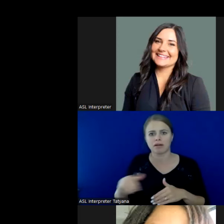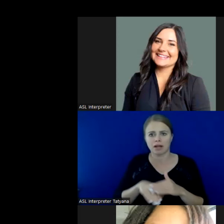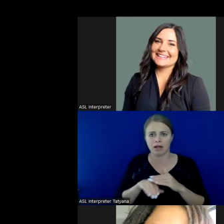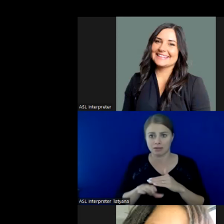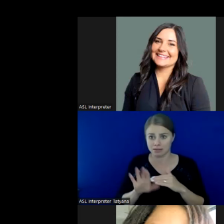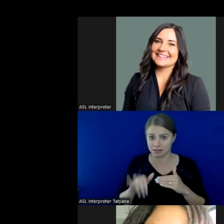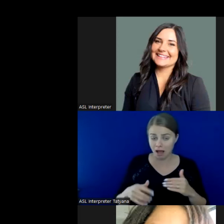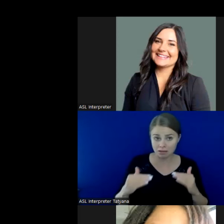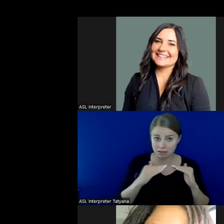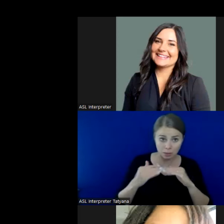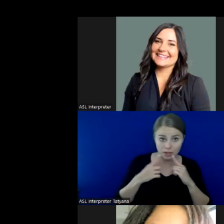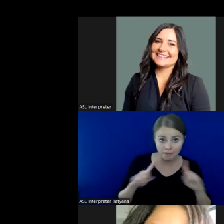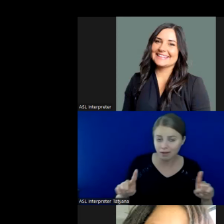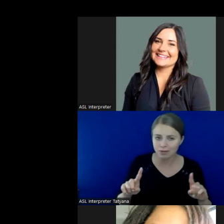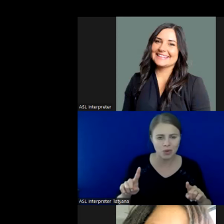No. And is it really an EEAAP? No.